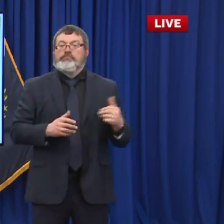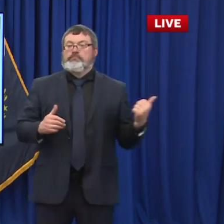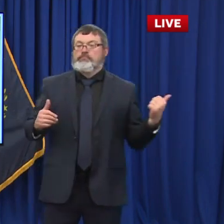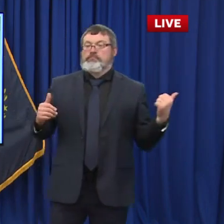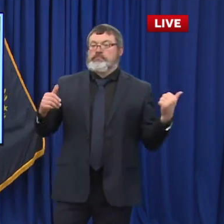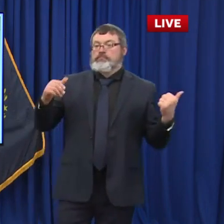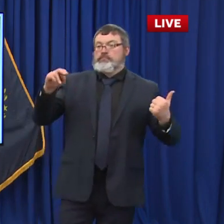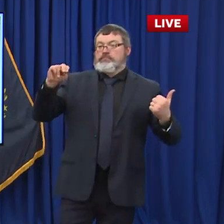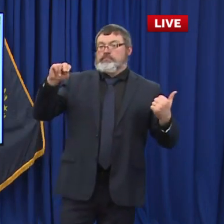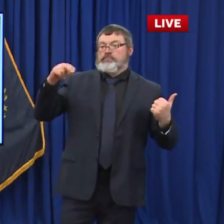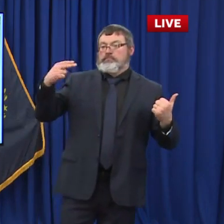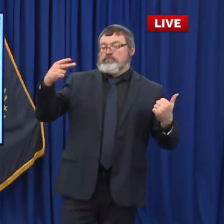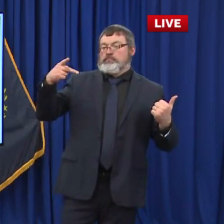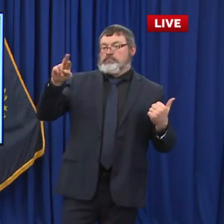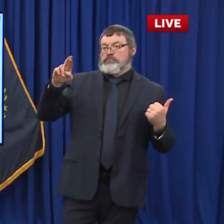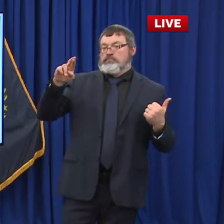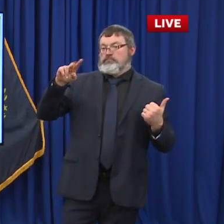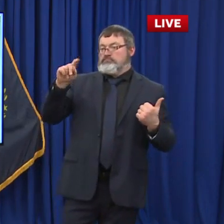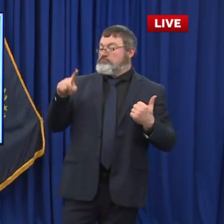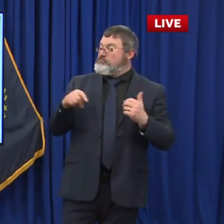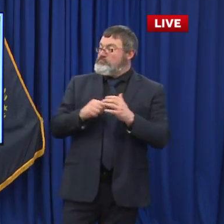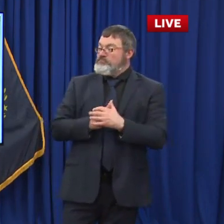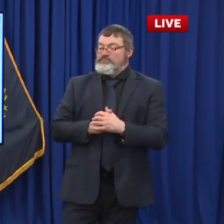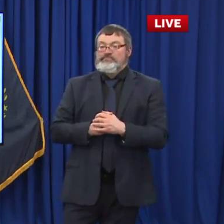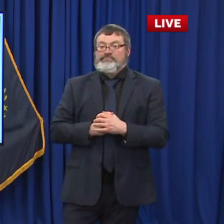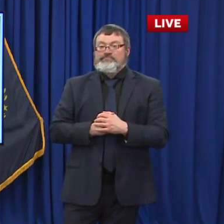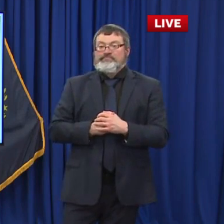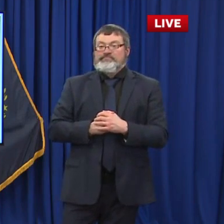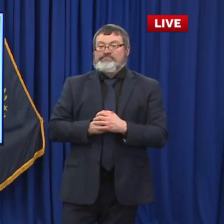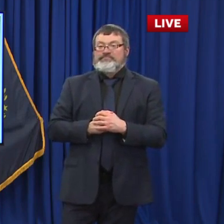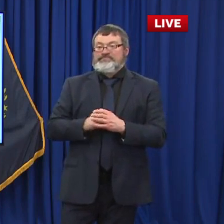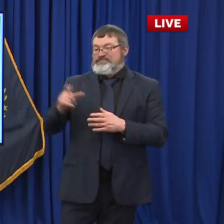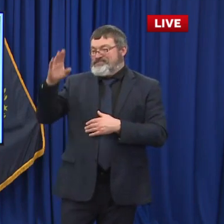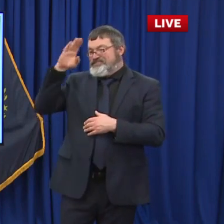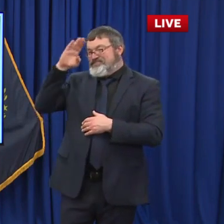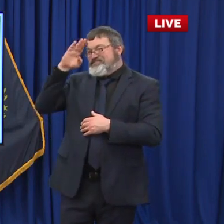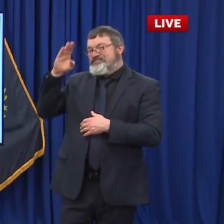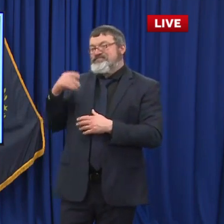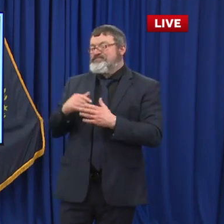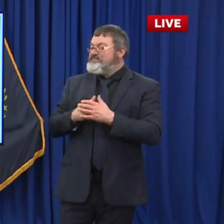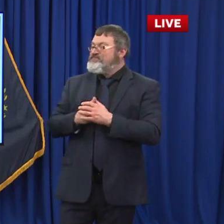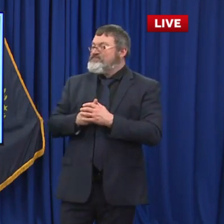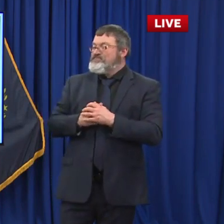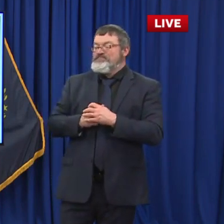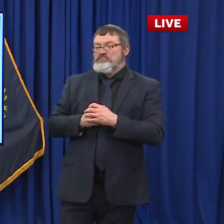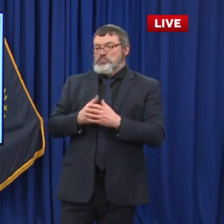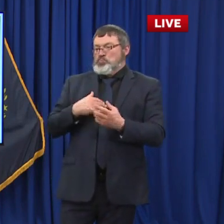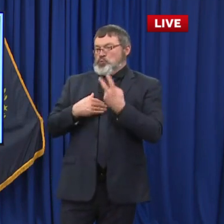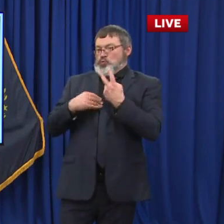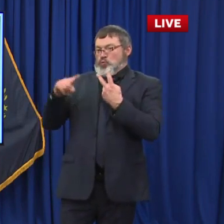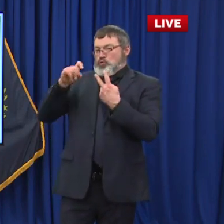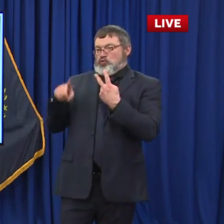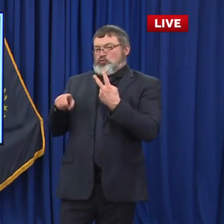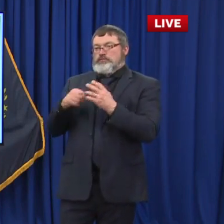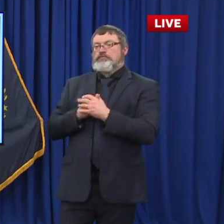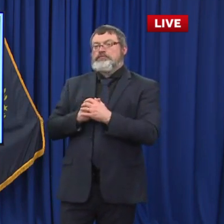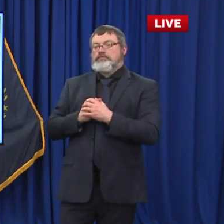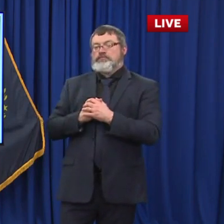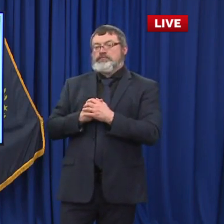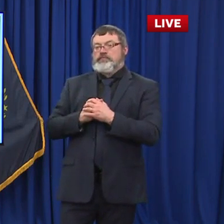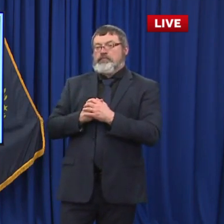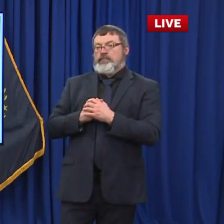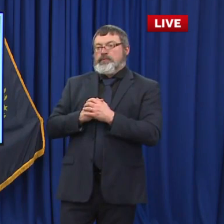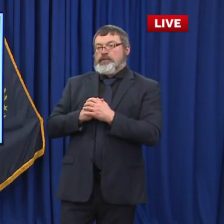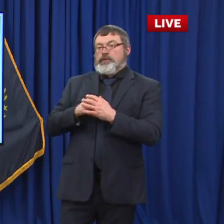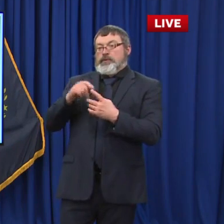GOVERNOR THE NEXT QUESTION COMES FROM JORDAN HAME WITH THE NEW HAMPSHIRE PUBLIC RADIO JORDAN.